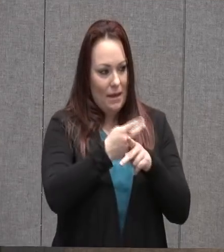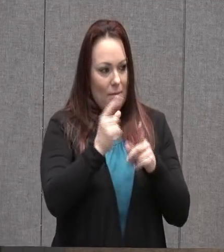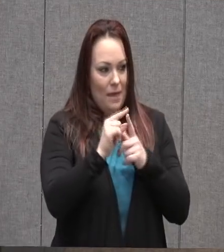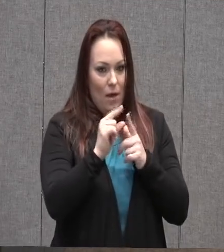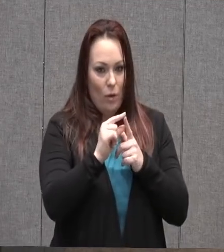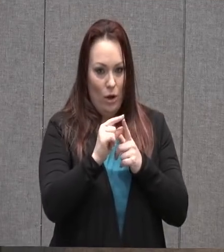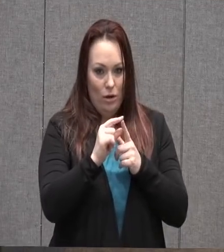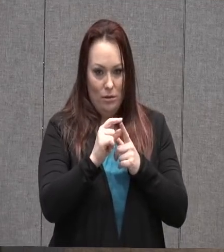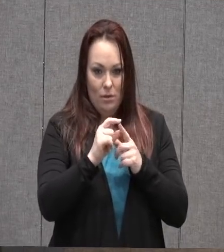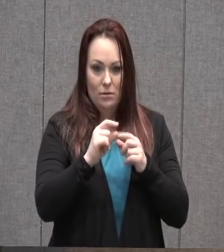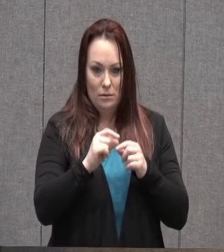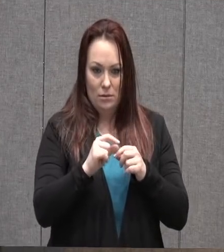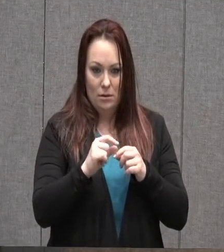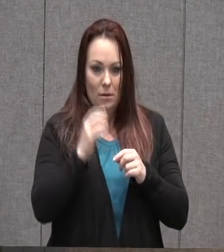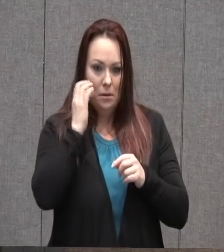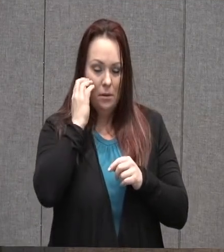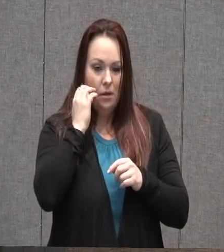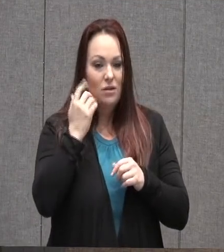so you can try to identify the pattern here.